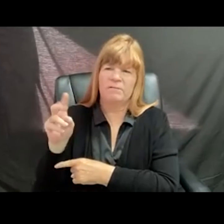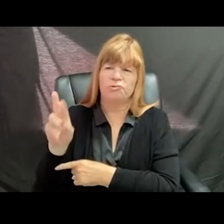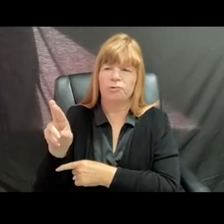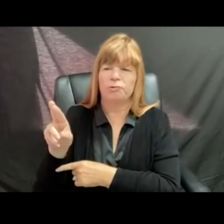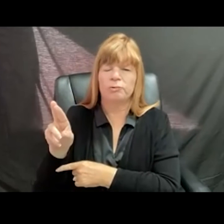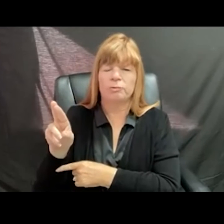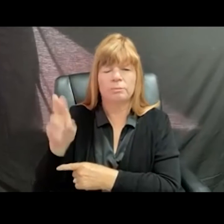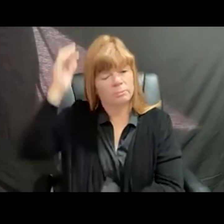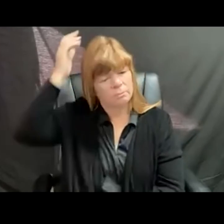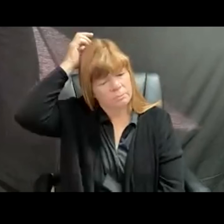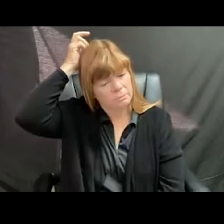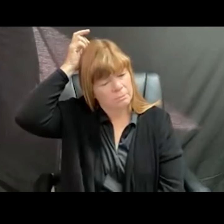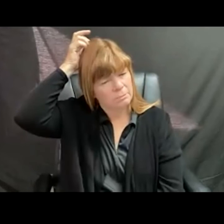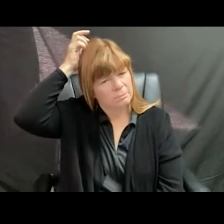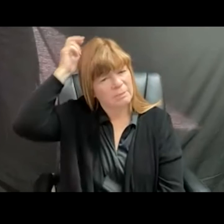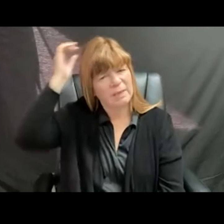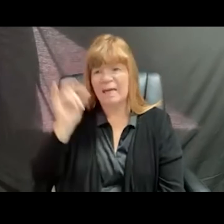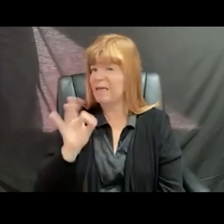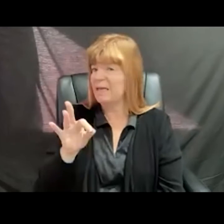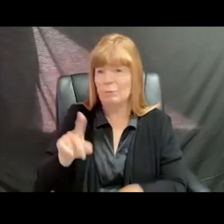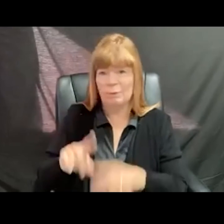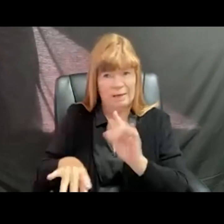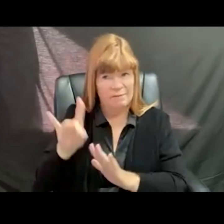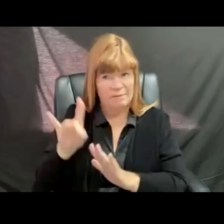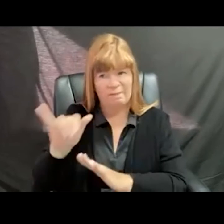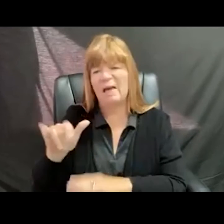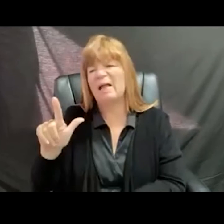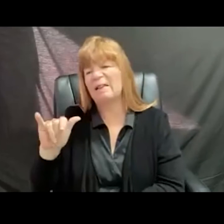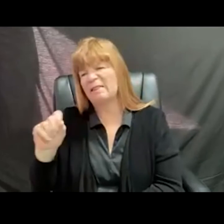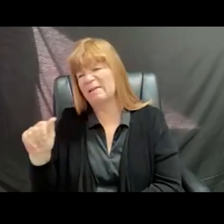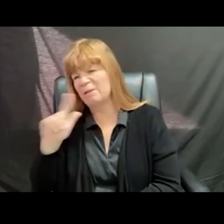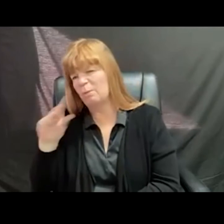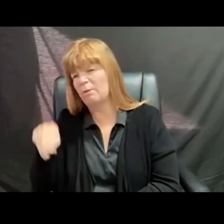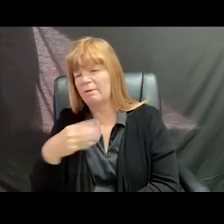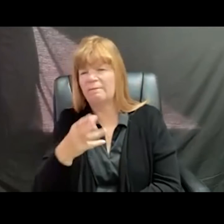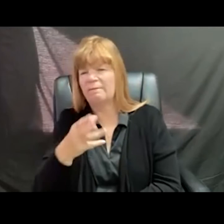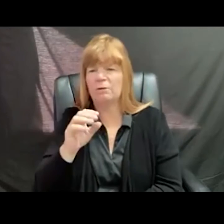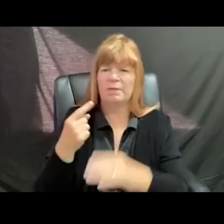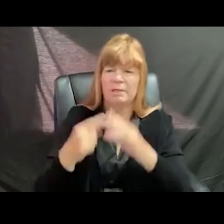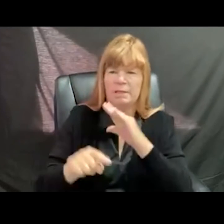if not Lisa can provide that email address or you know she can steer you to me and and